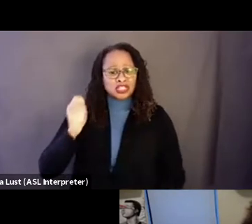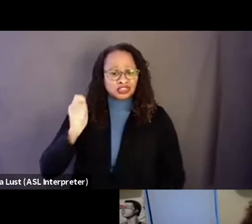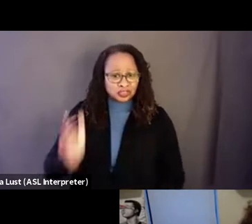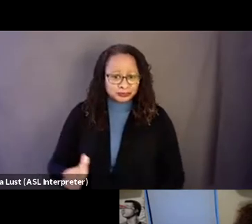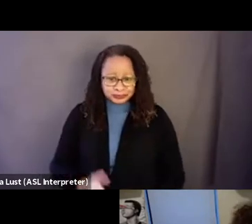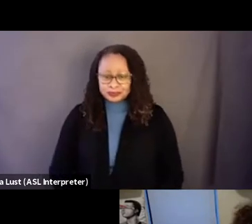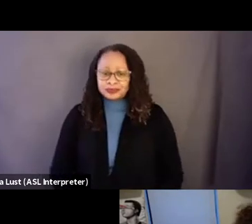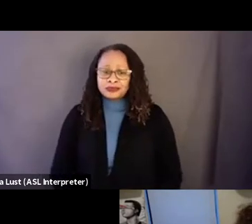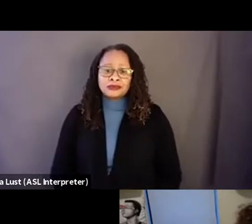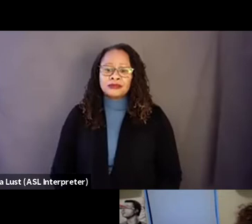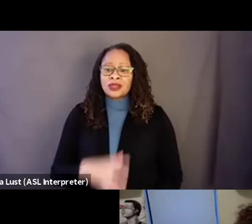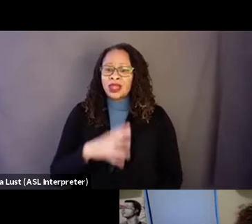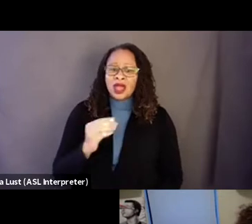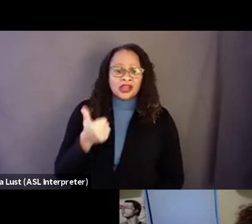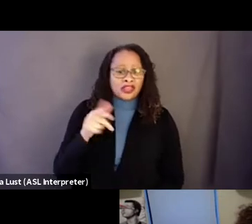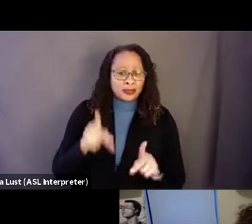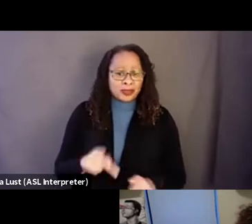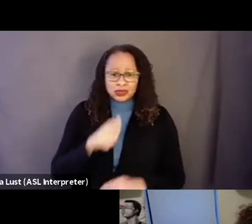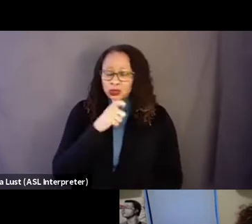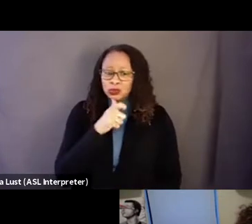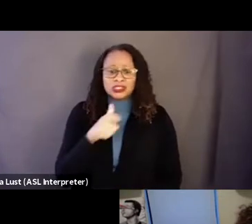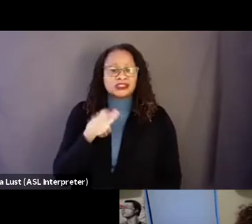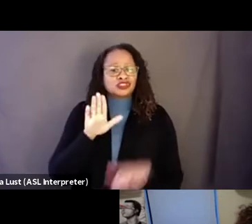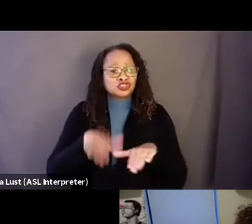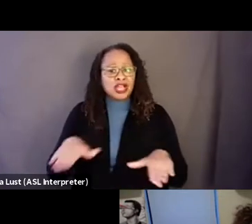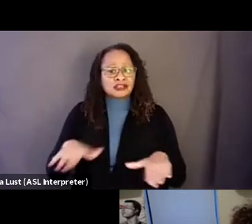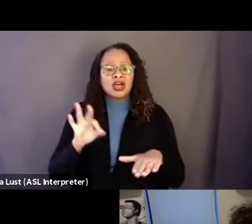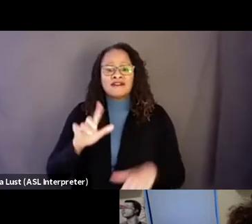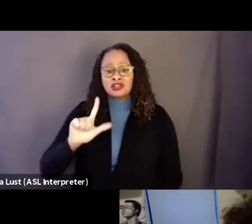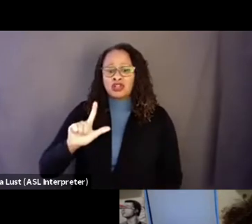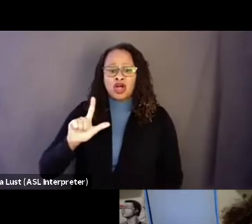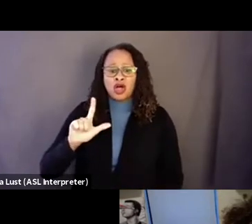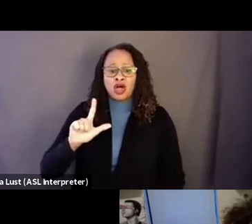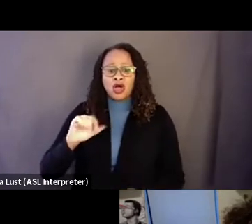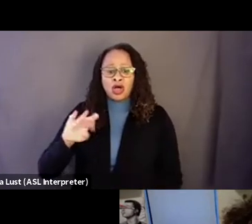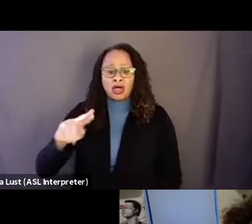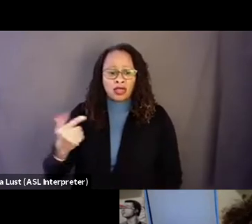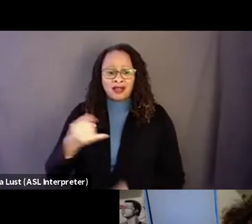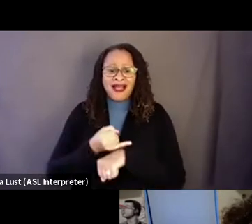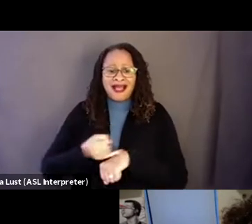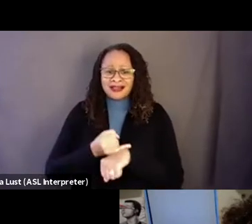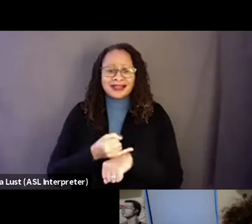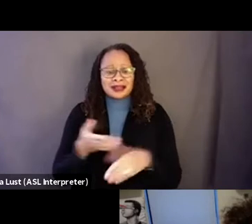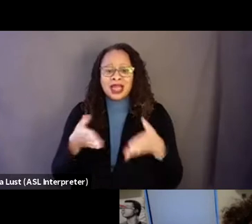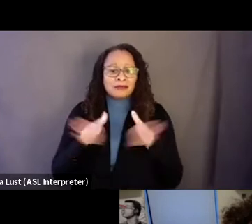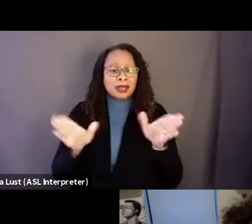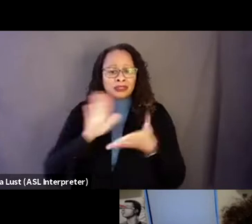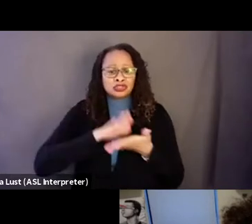of a like Long Island public school teacher, right? There were also numerous CEOs, lawyers.